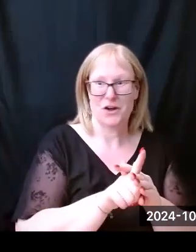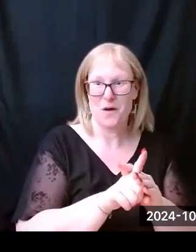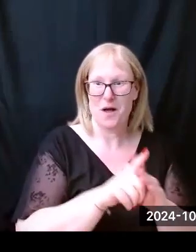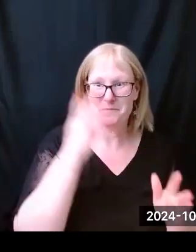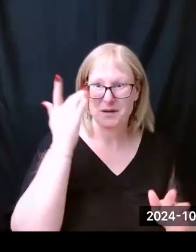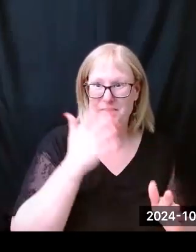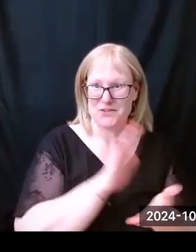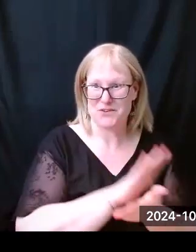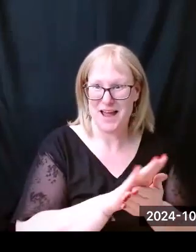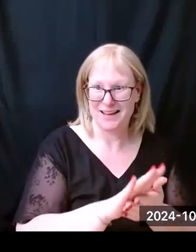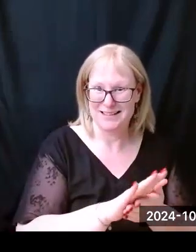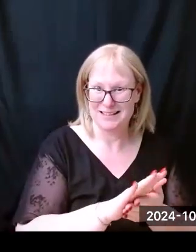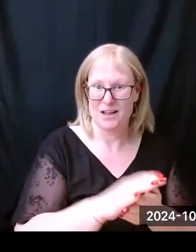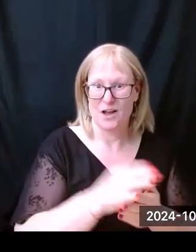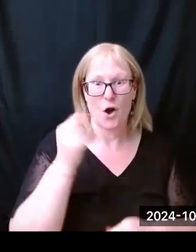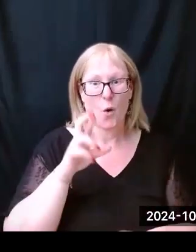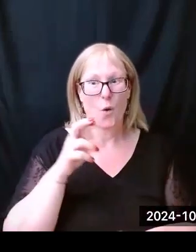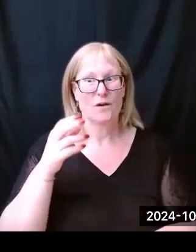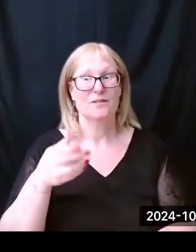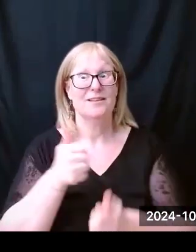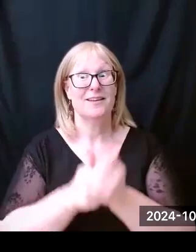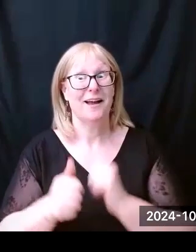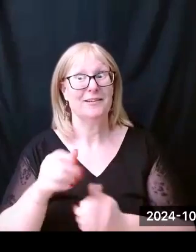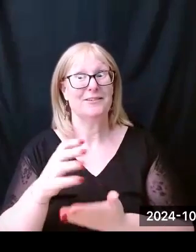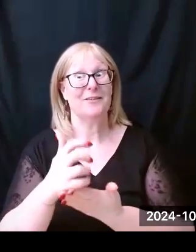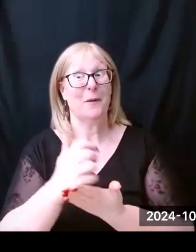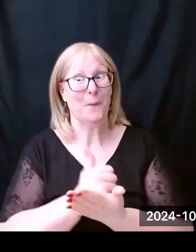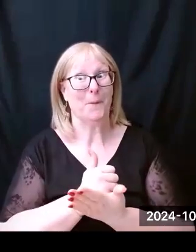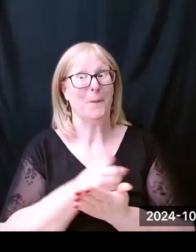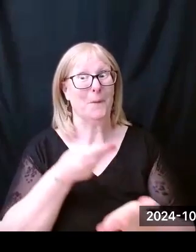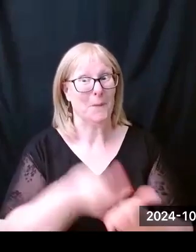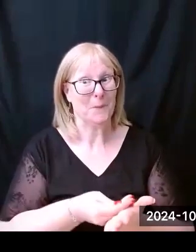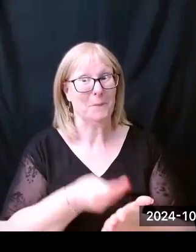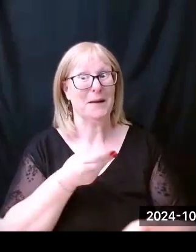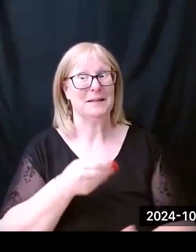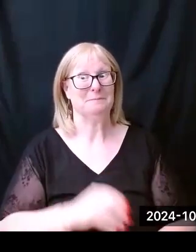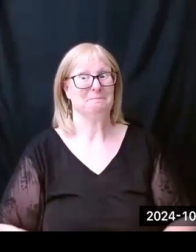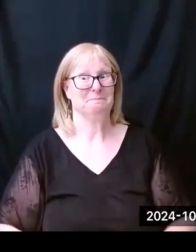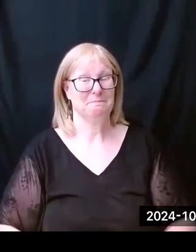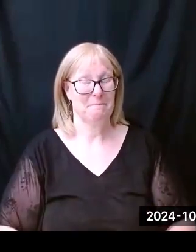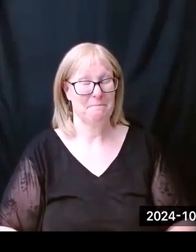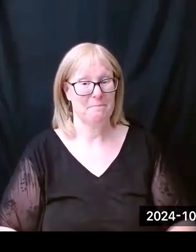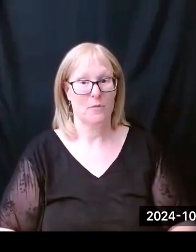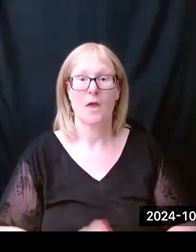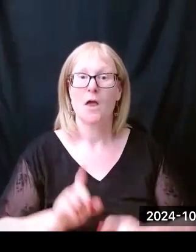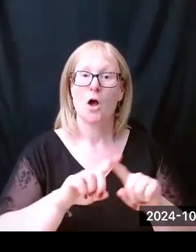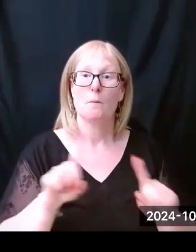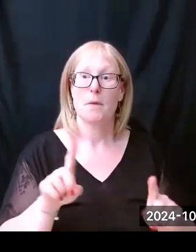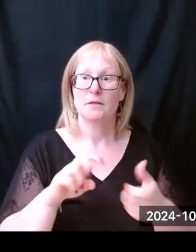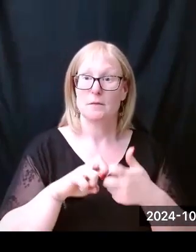Or is there the extra bonus of maybe you get a paycheck? And that's great. The problem is, this is work for kids.